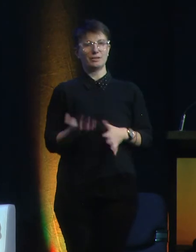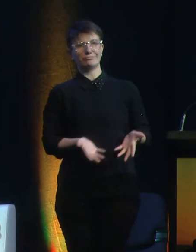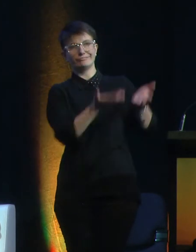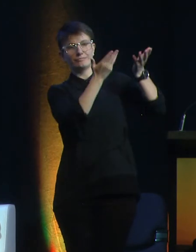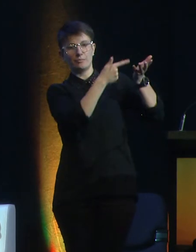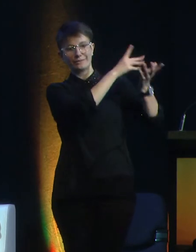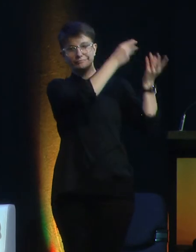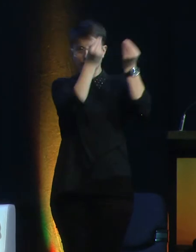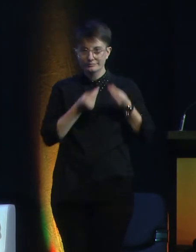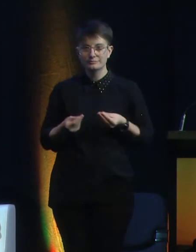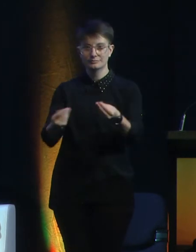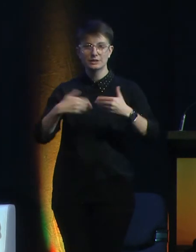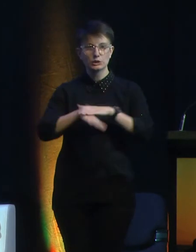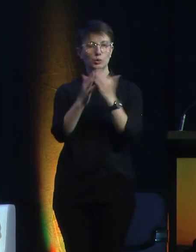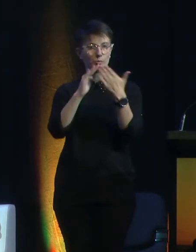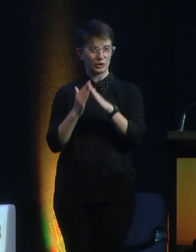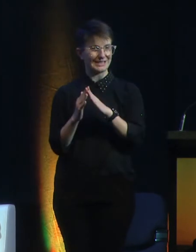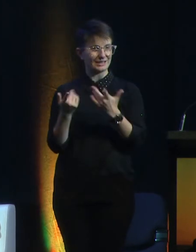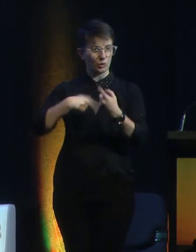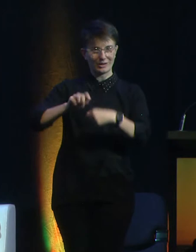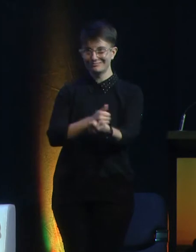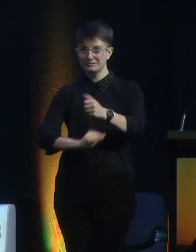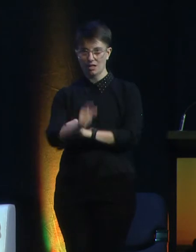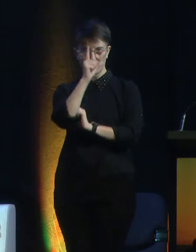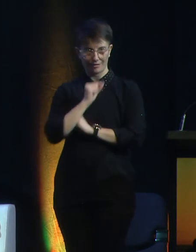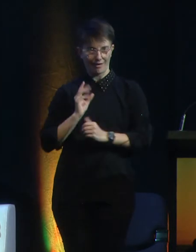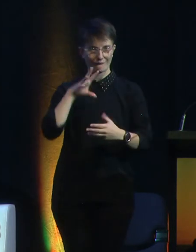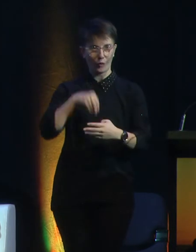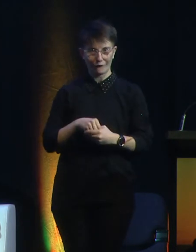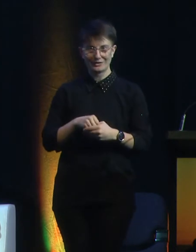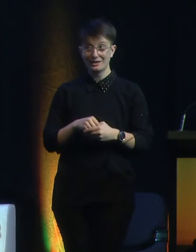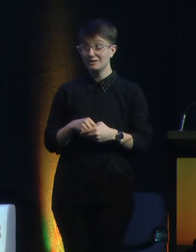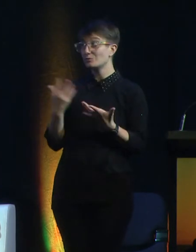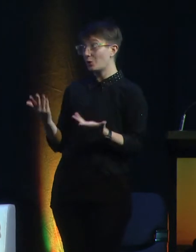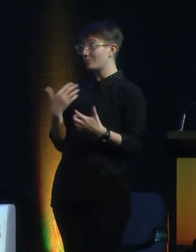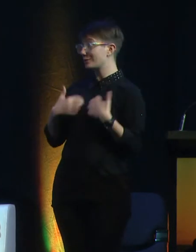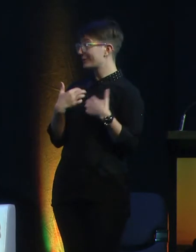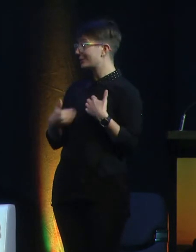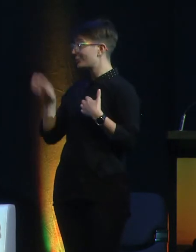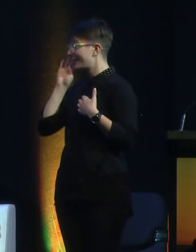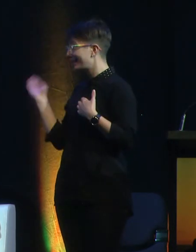a bit because people are now engaged and people were excited and people realise that the future